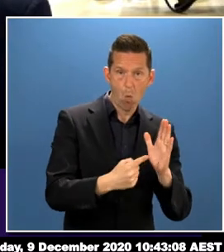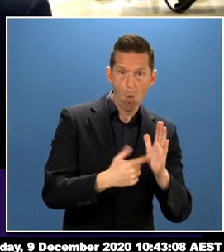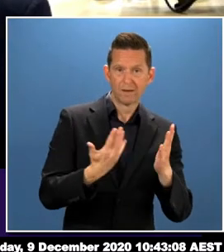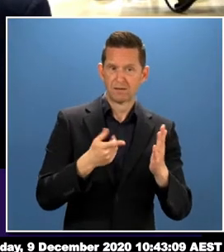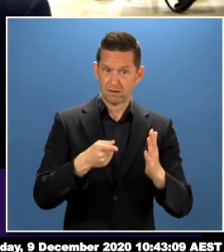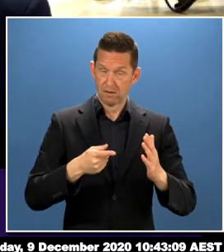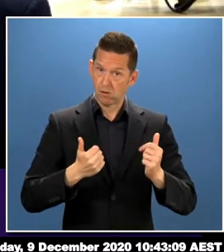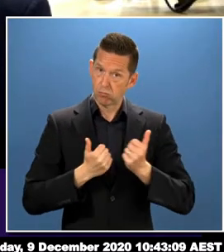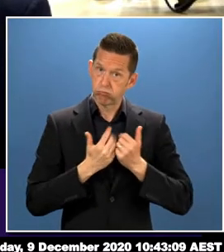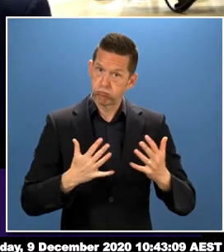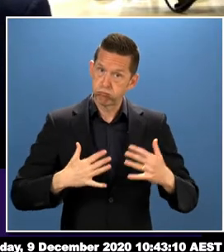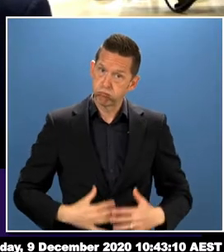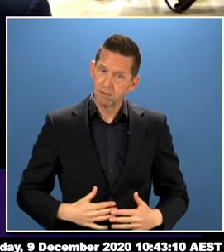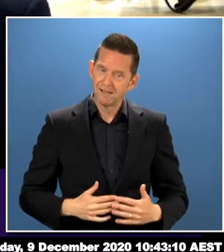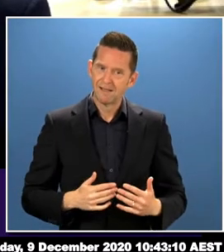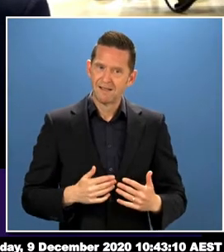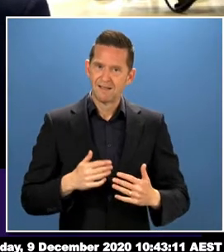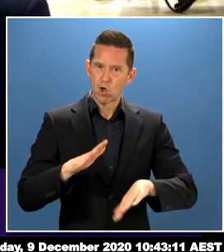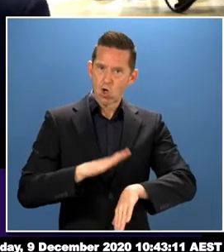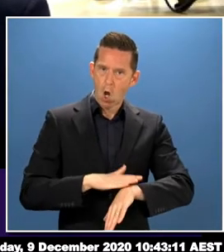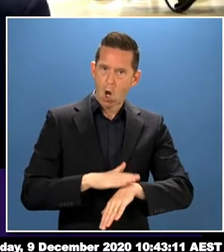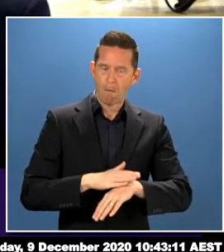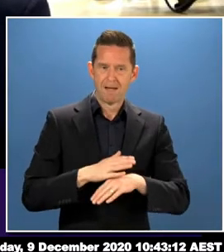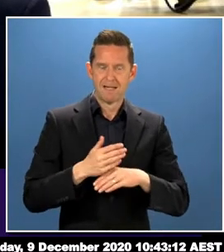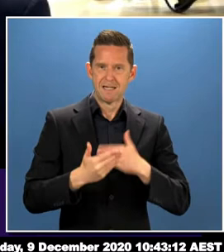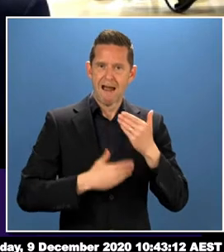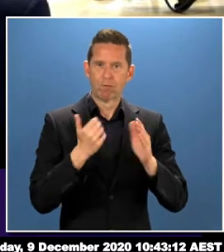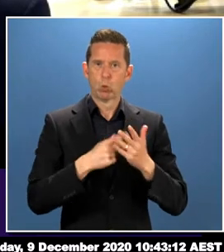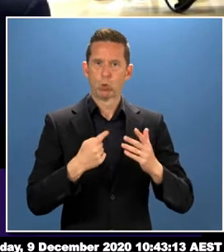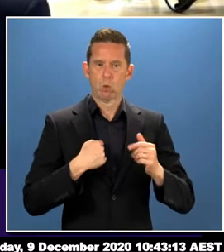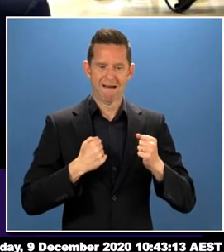And so it does take a bit of time to kind of build up that level again